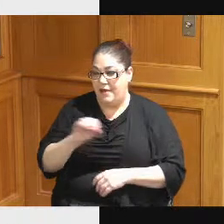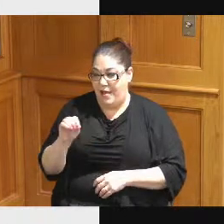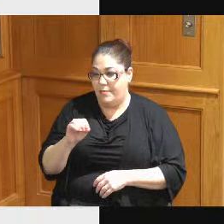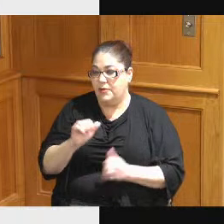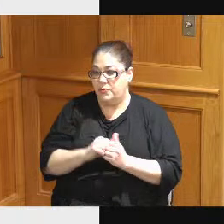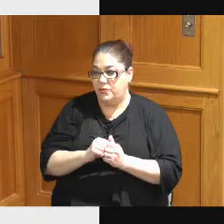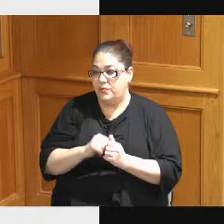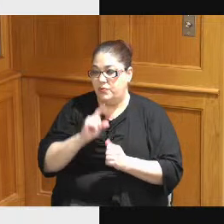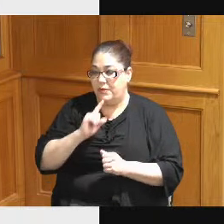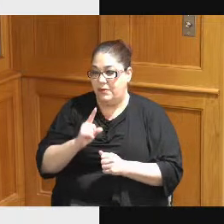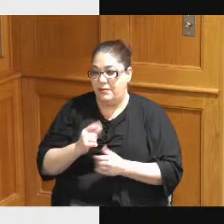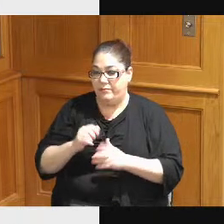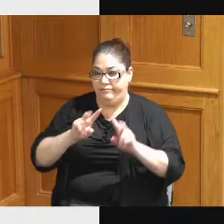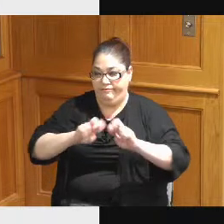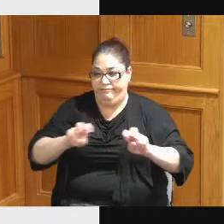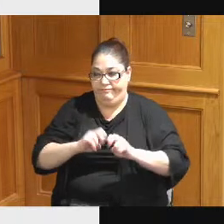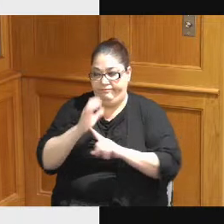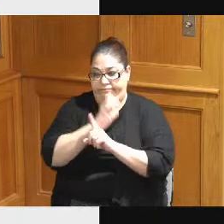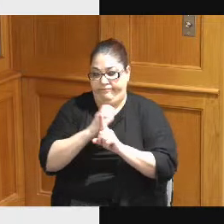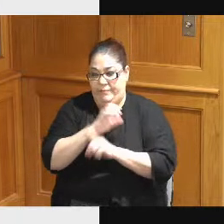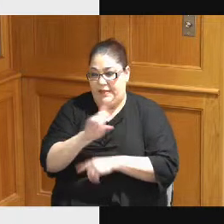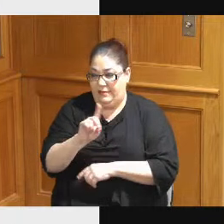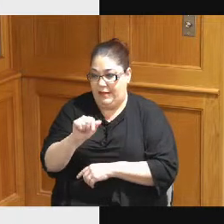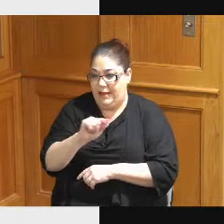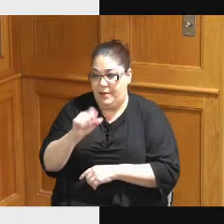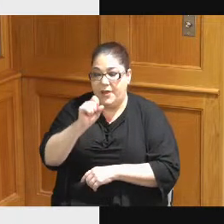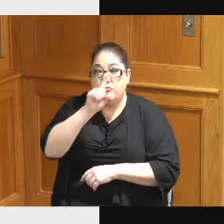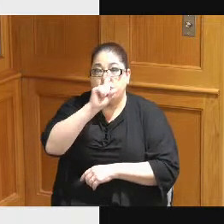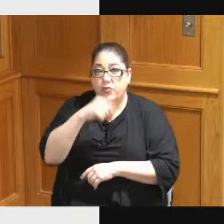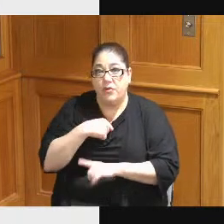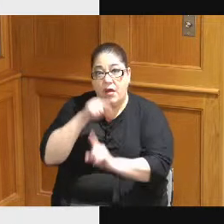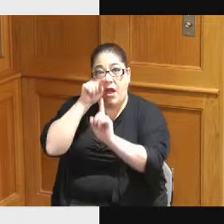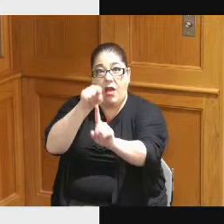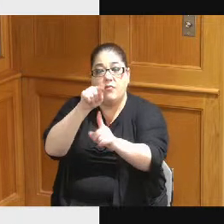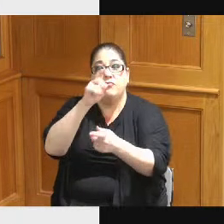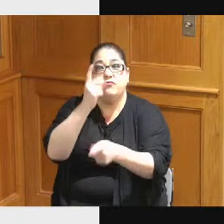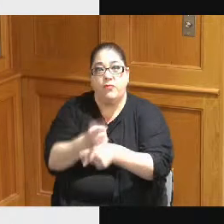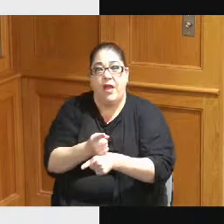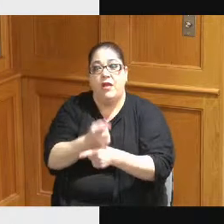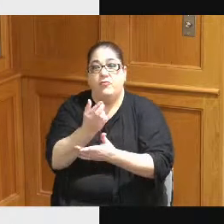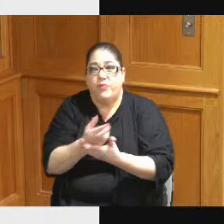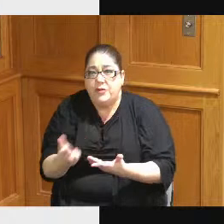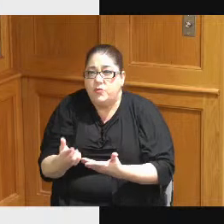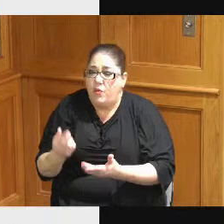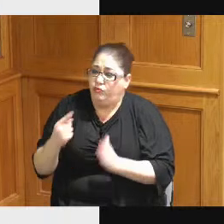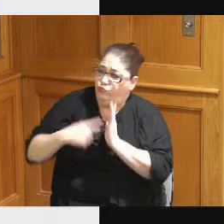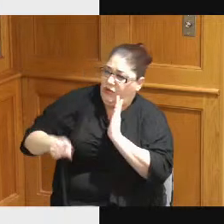analyze our homelessness data to make sure we're targeting resources the best way we possibly can